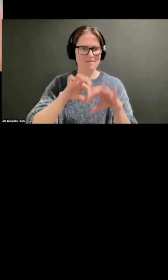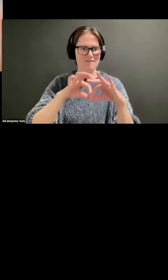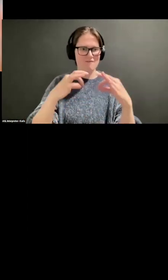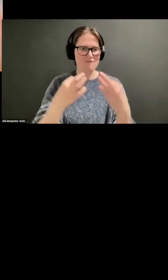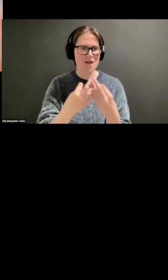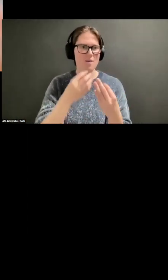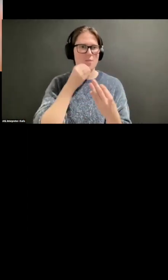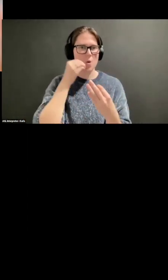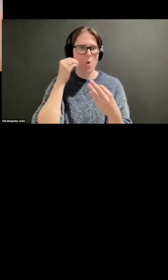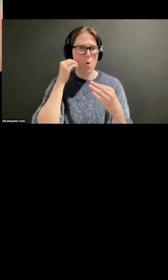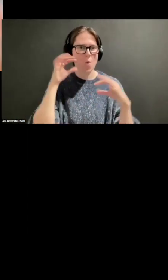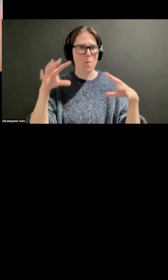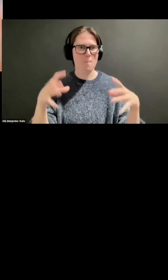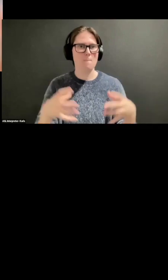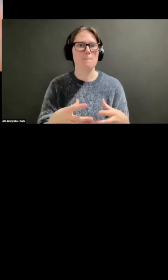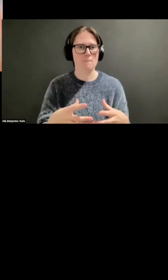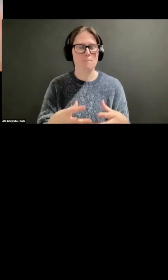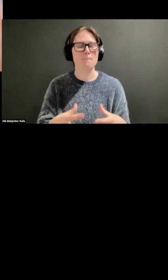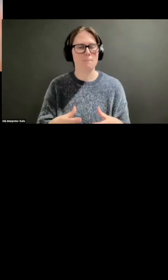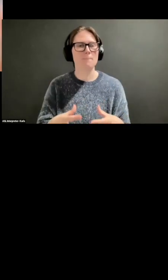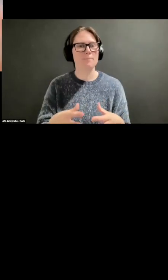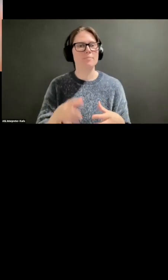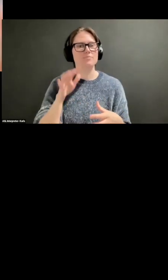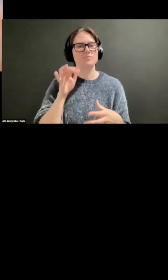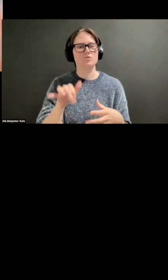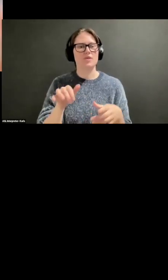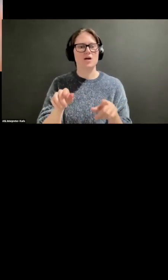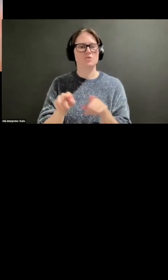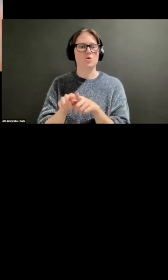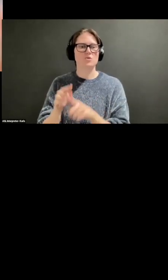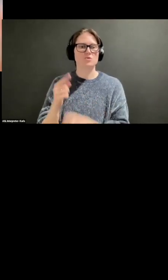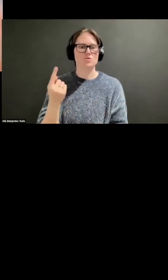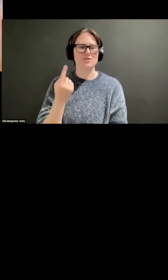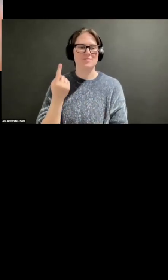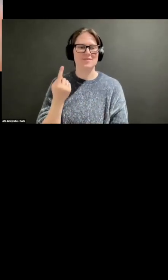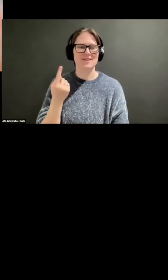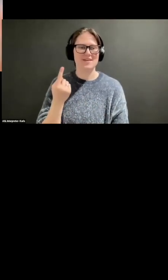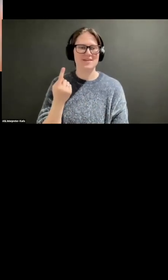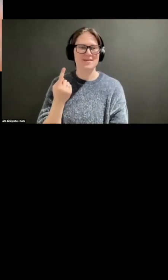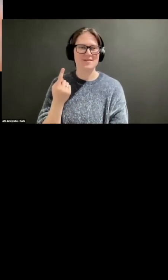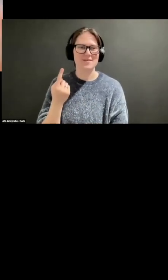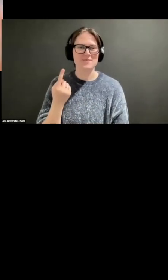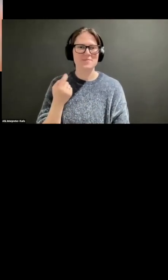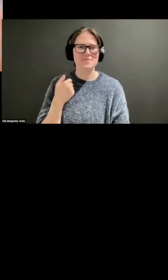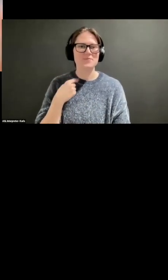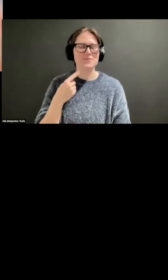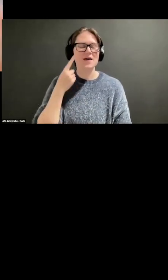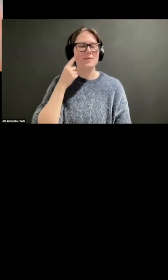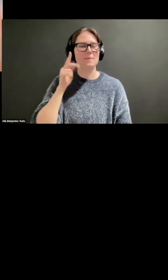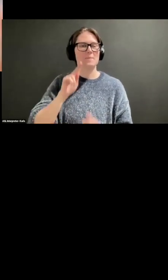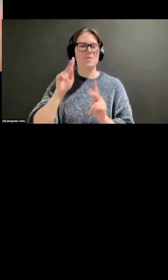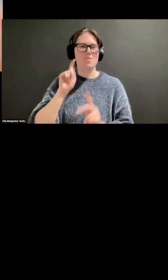was also something that I think is something that would be that people need to consider because we've